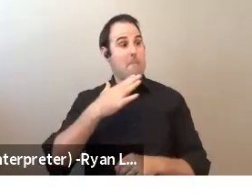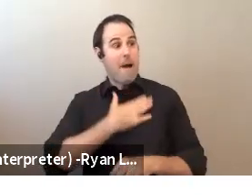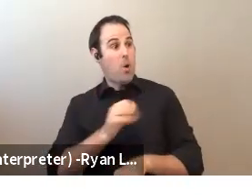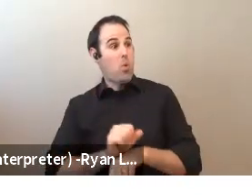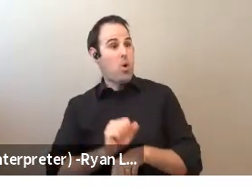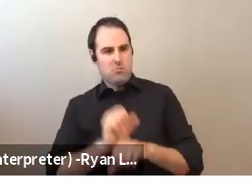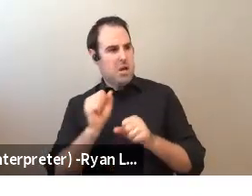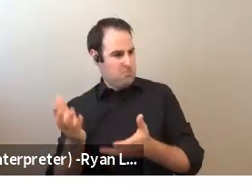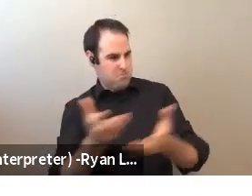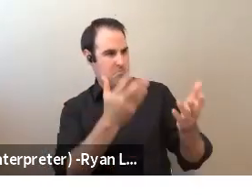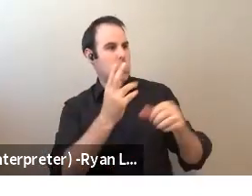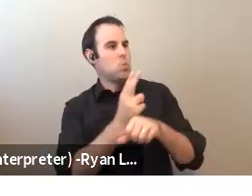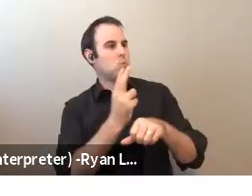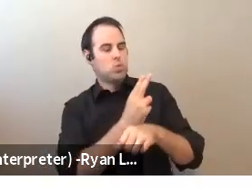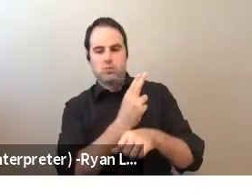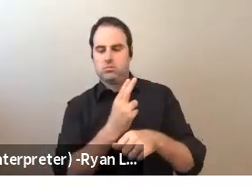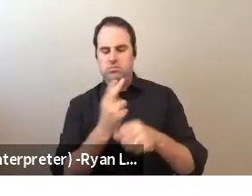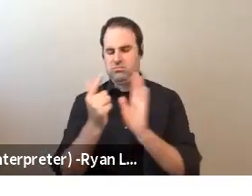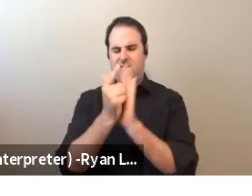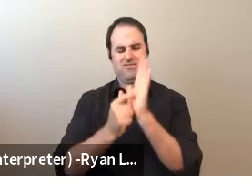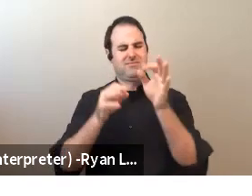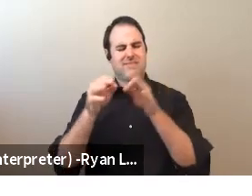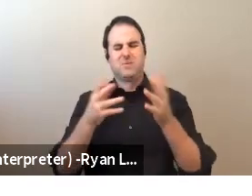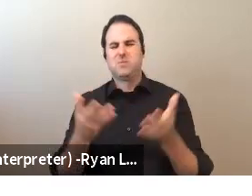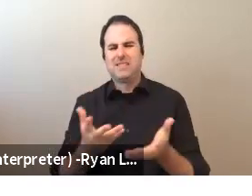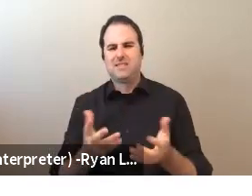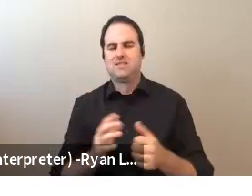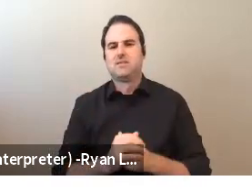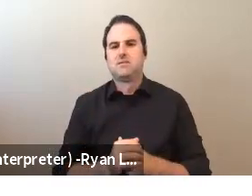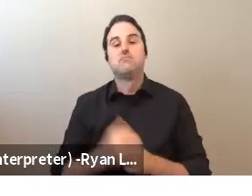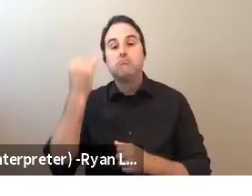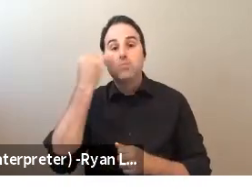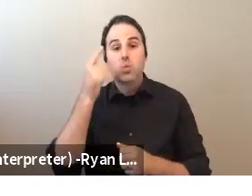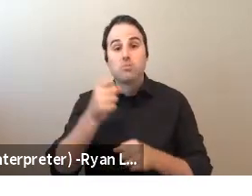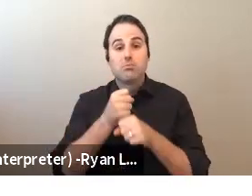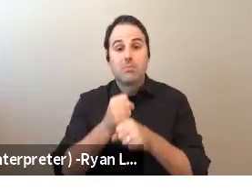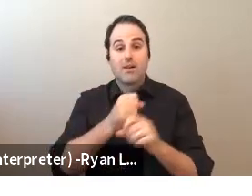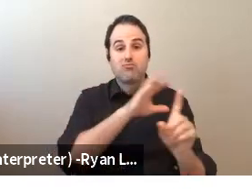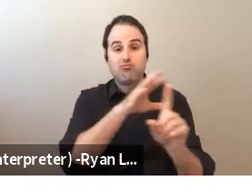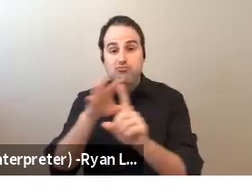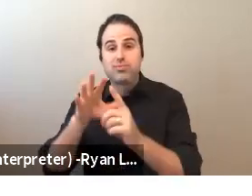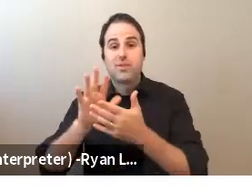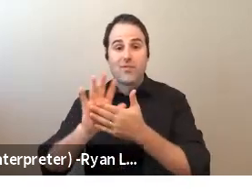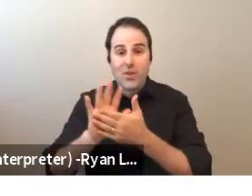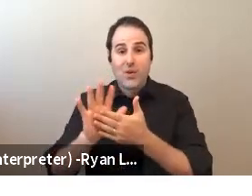So what about if you're a digital filmmaker, whose every frame must be cleared by an army of lawyers before making the cut.